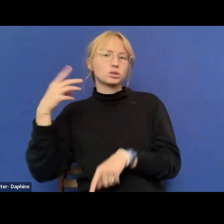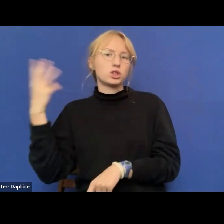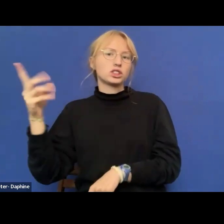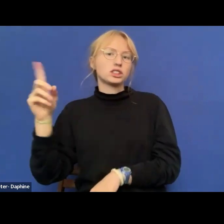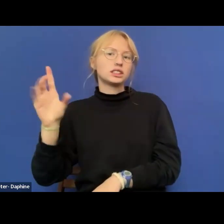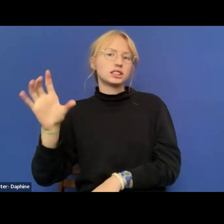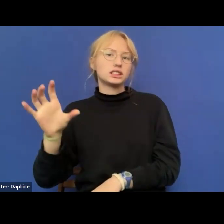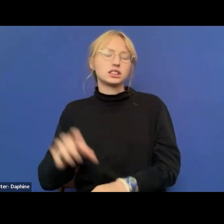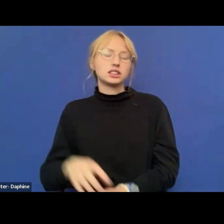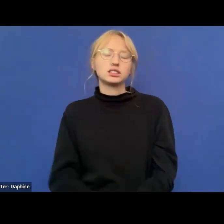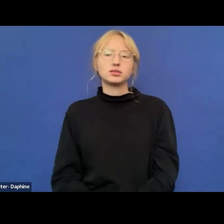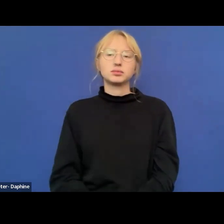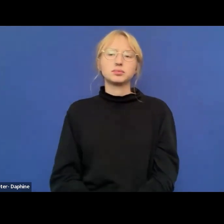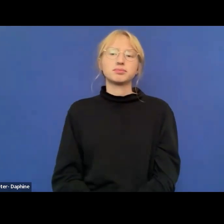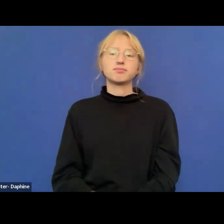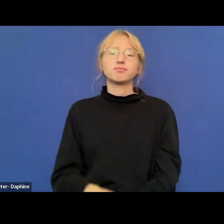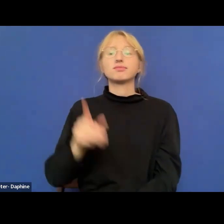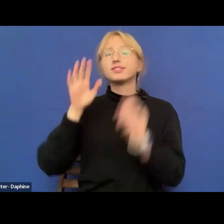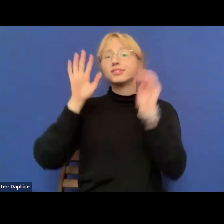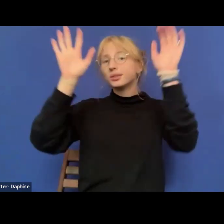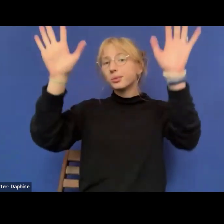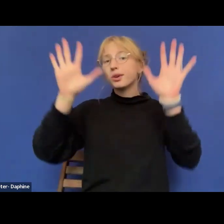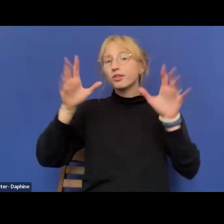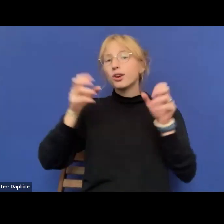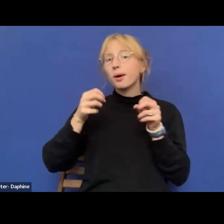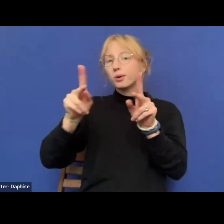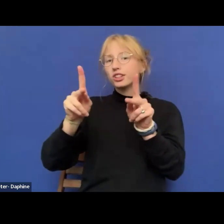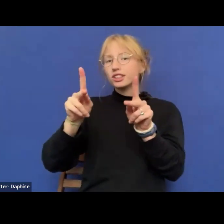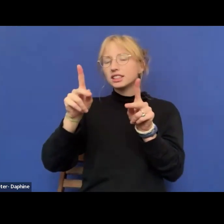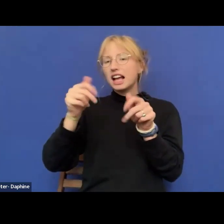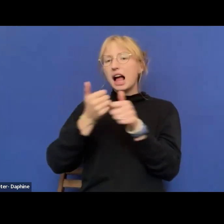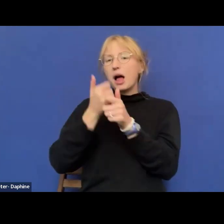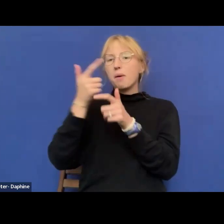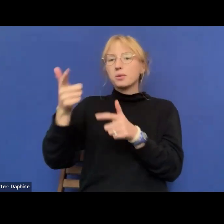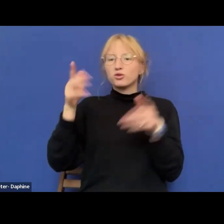wonderful opportunity to help you hone your skills to hopefully